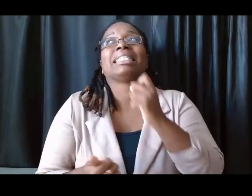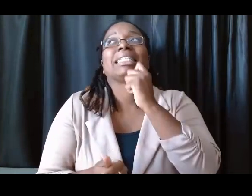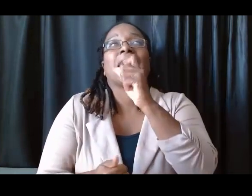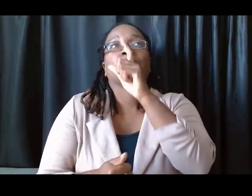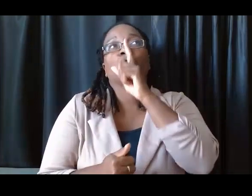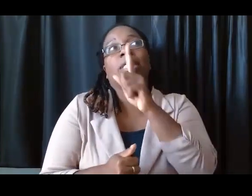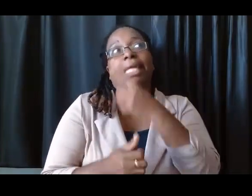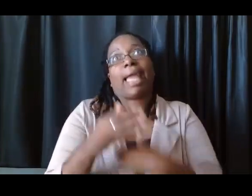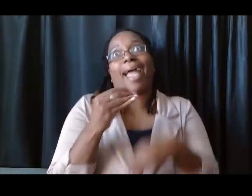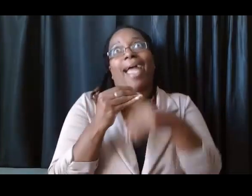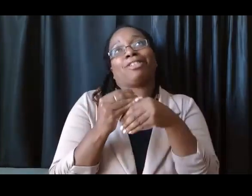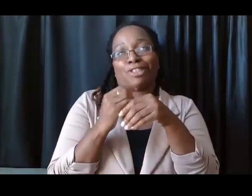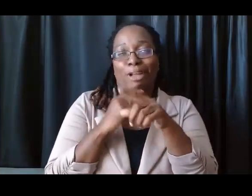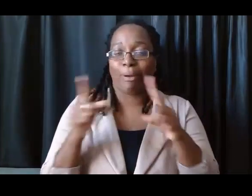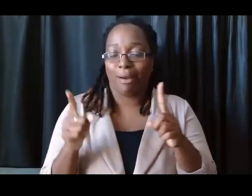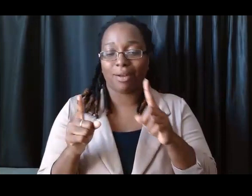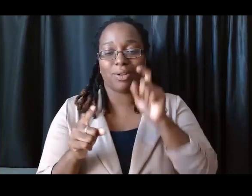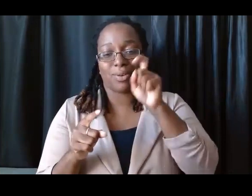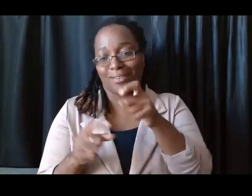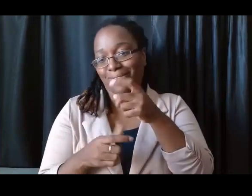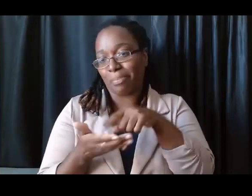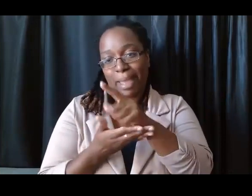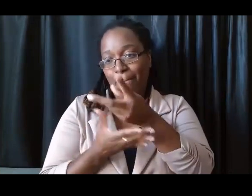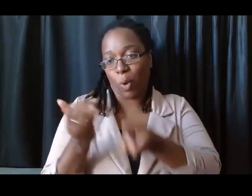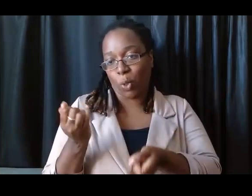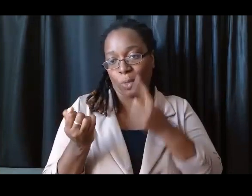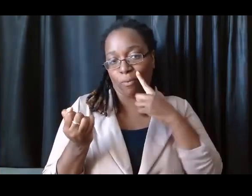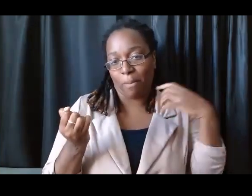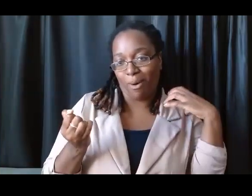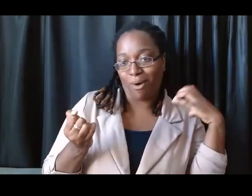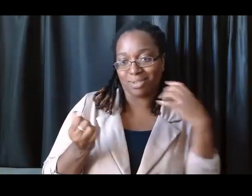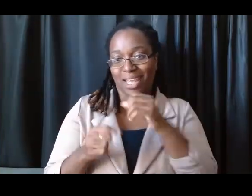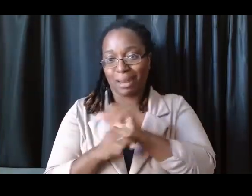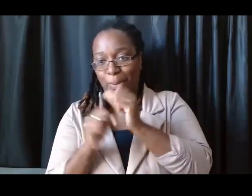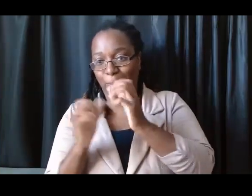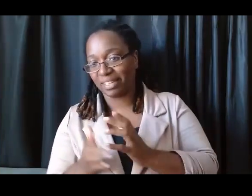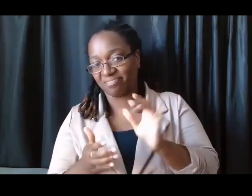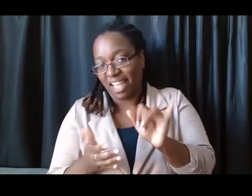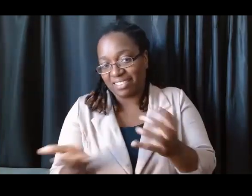portion that an employer would normally pay for. That's what happens when you're self-employed.